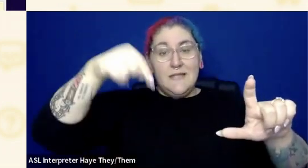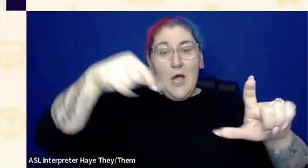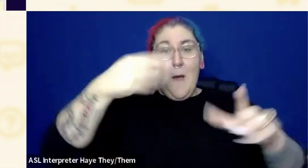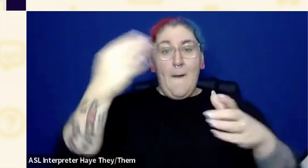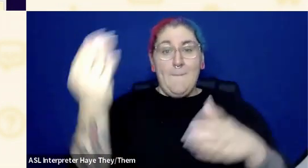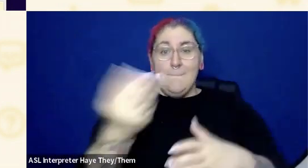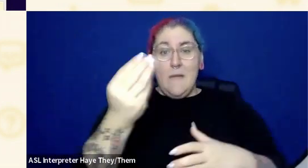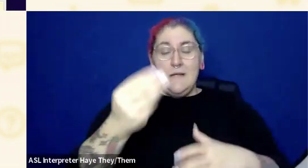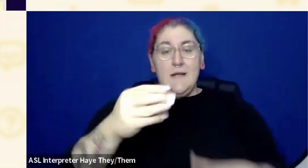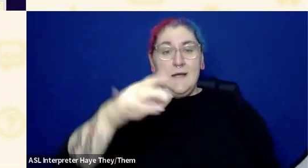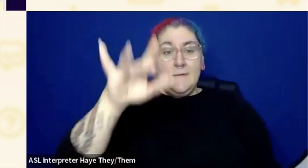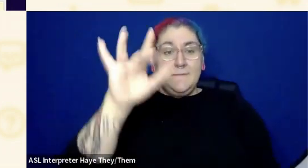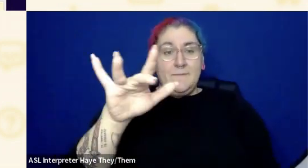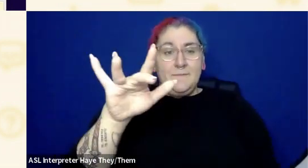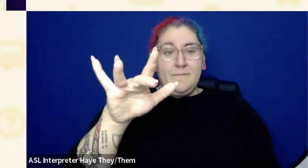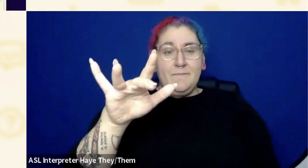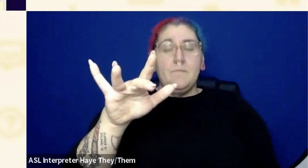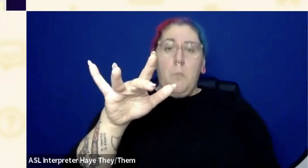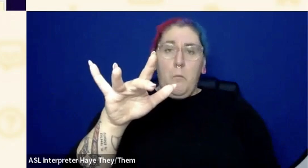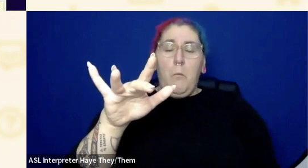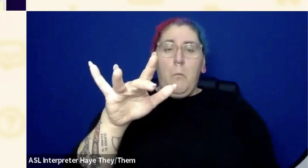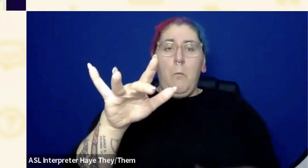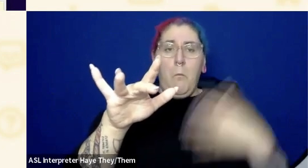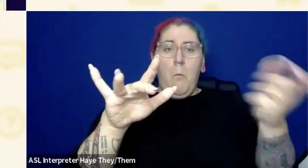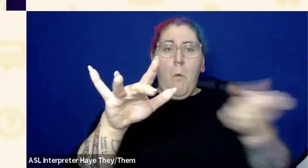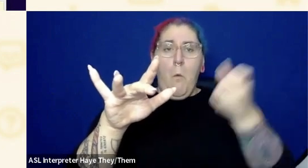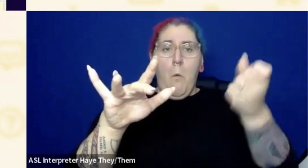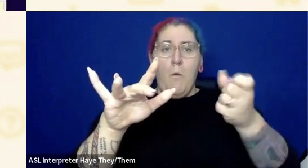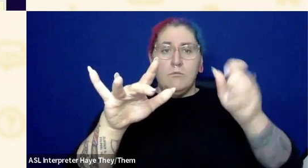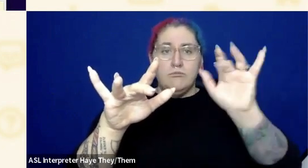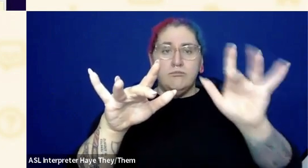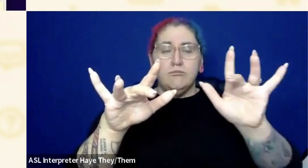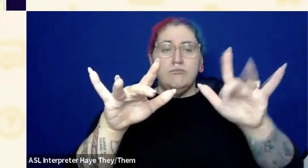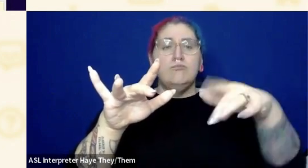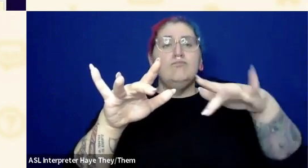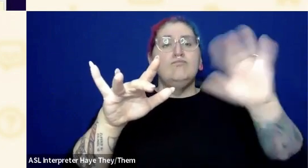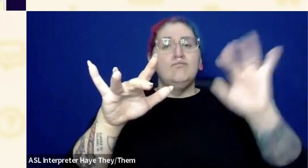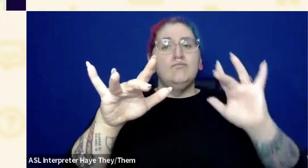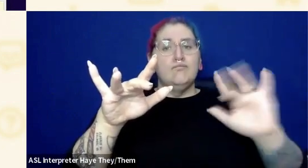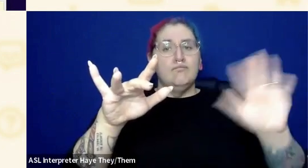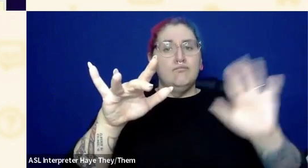hold Command key, and go down again, Monday is forgotten.